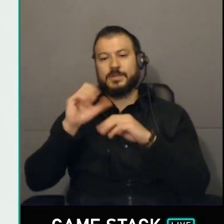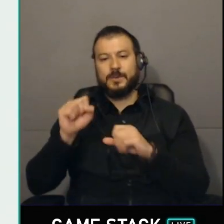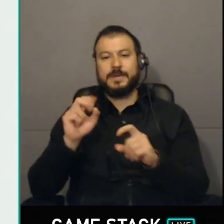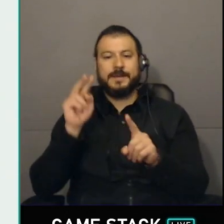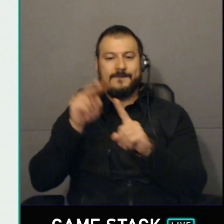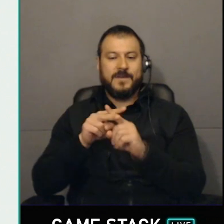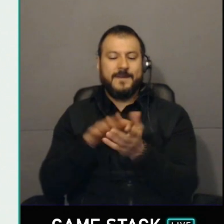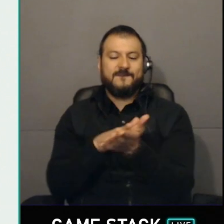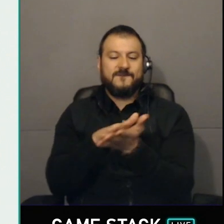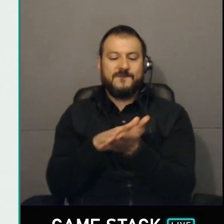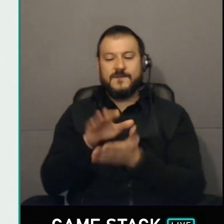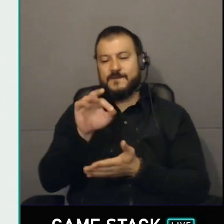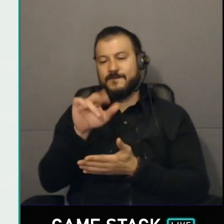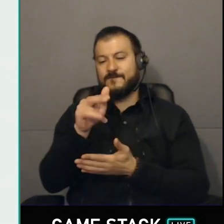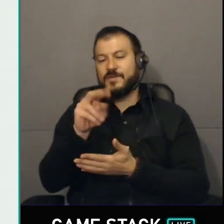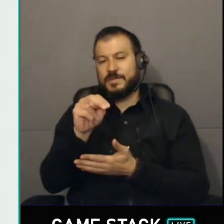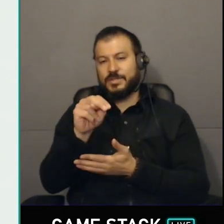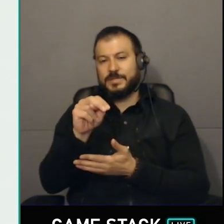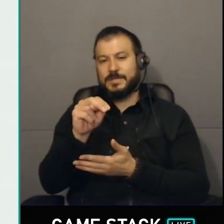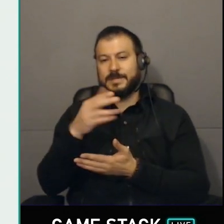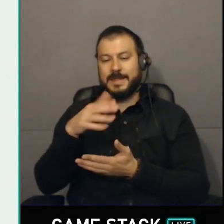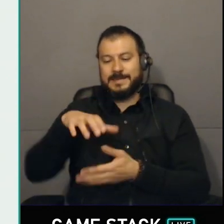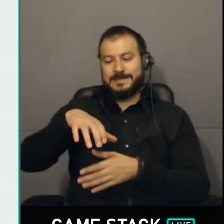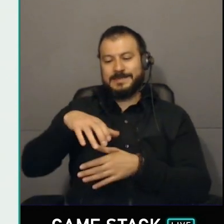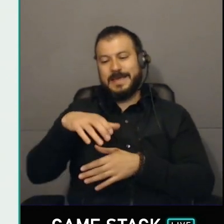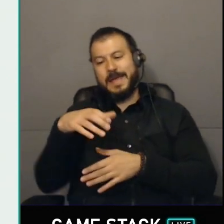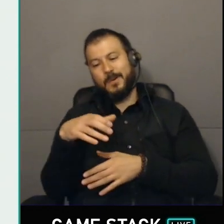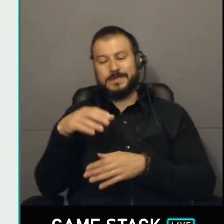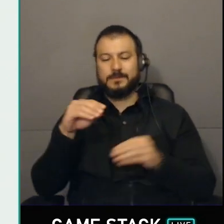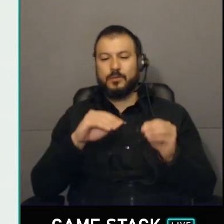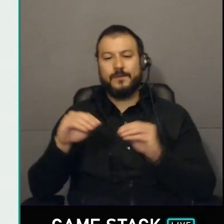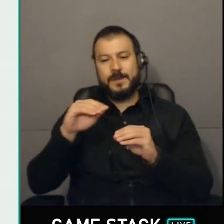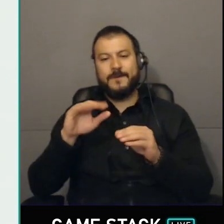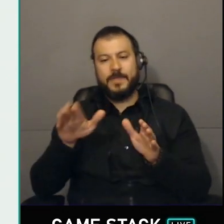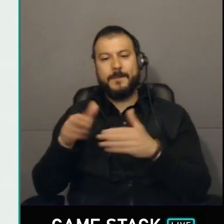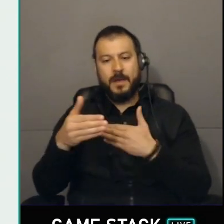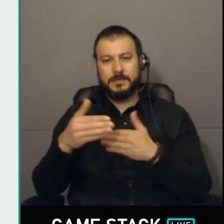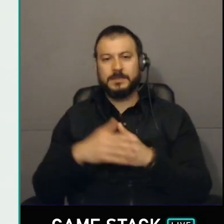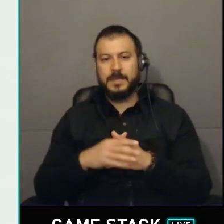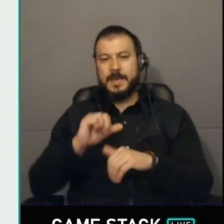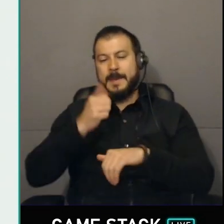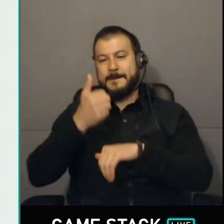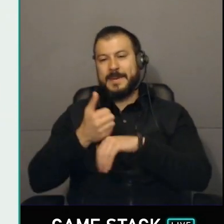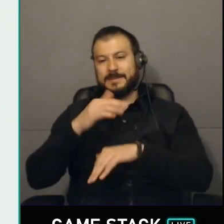in this sideways movement of the box, based on how much impulse we applied to the collision